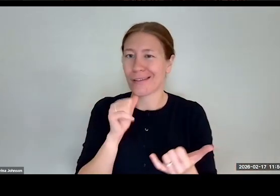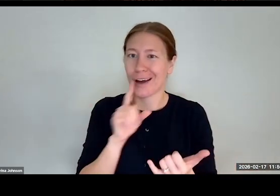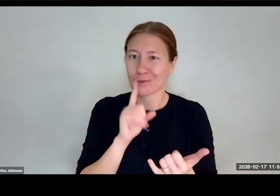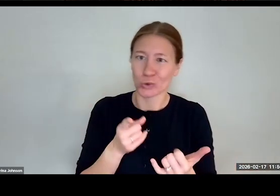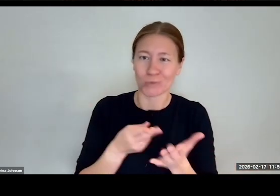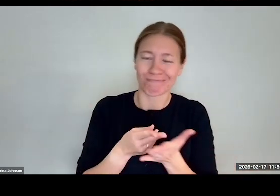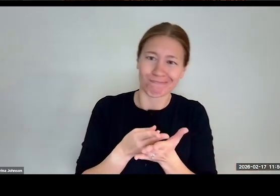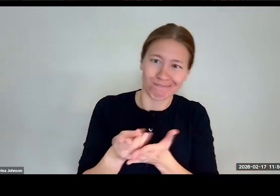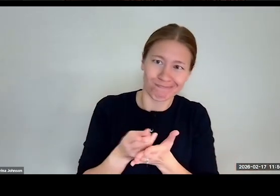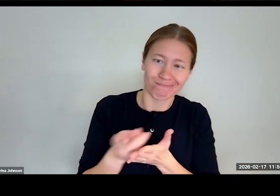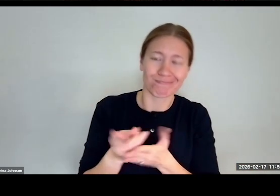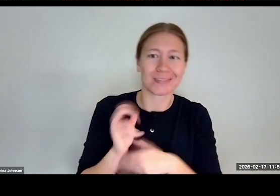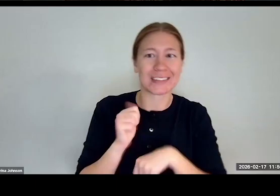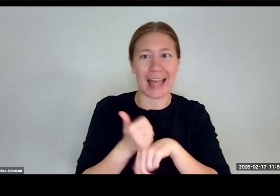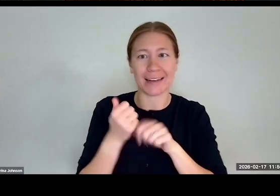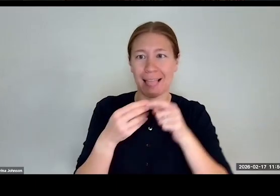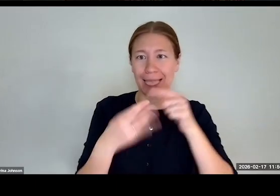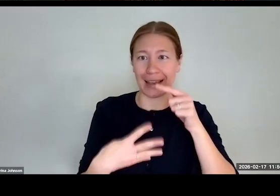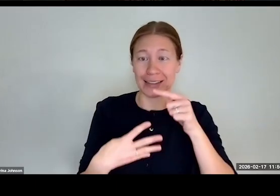because if I go into my home toolbar ribbon